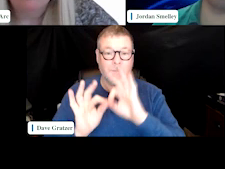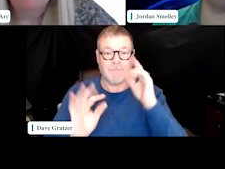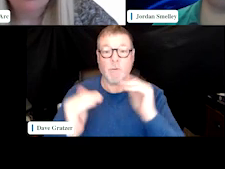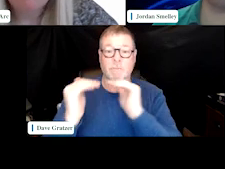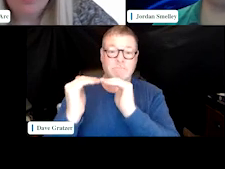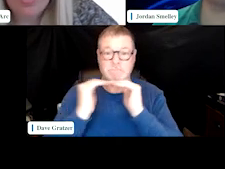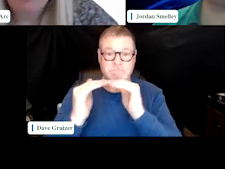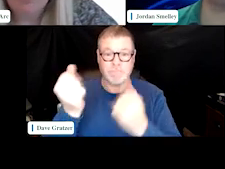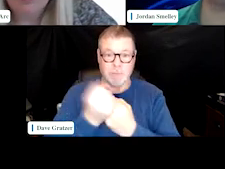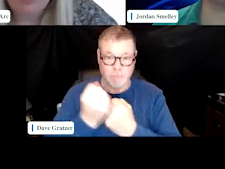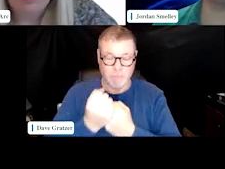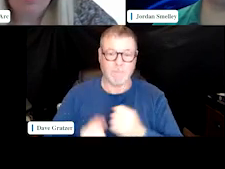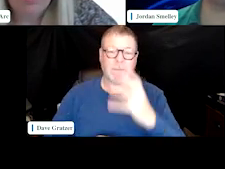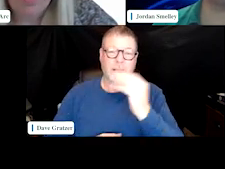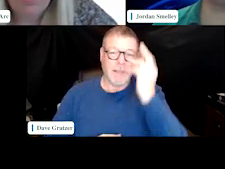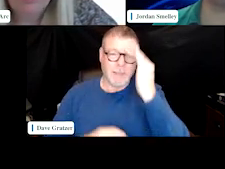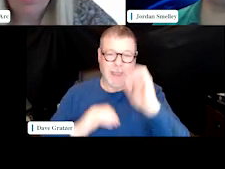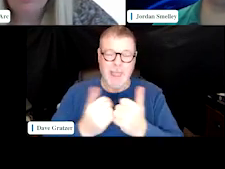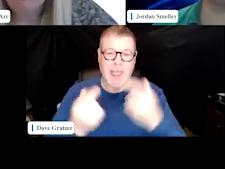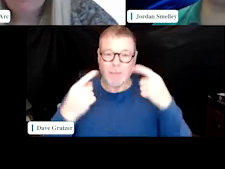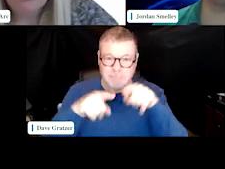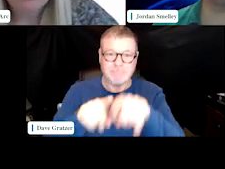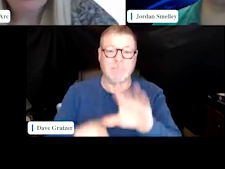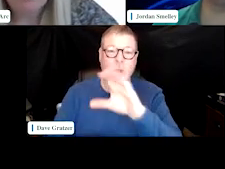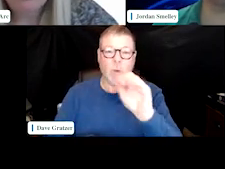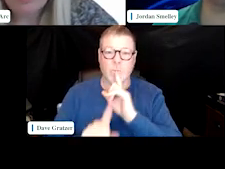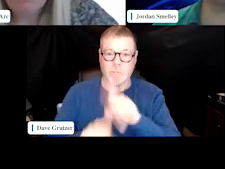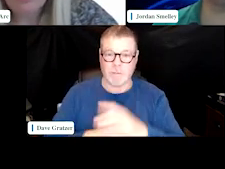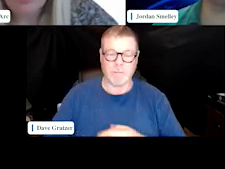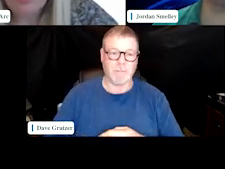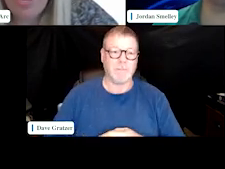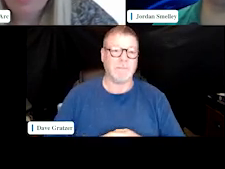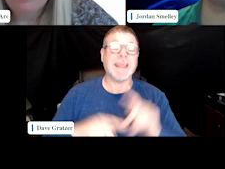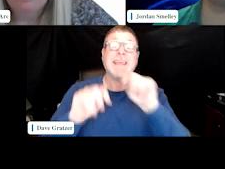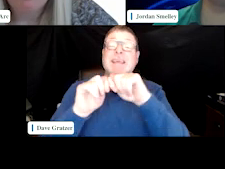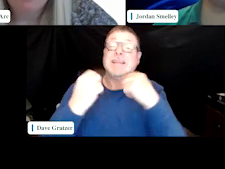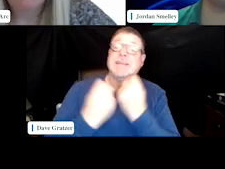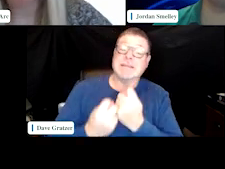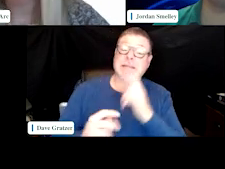and thinking about how to bring that into co-response, of course, since our team is looking at